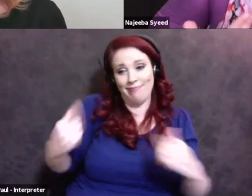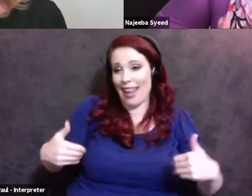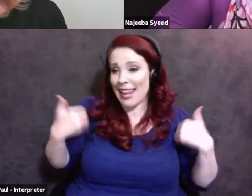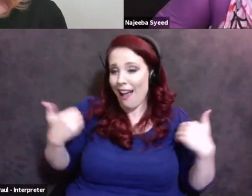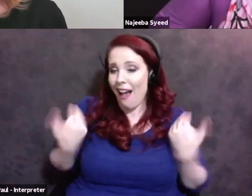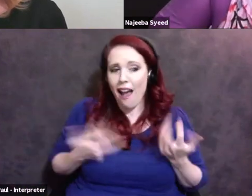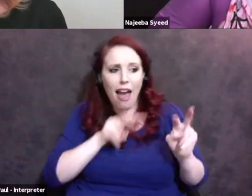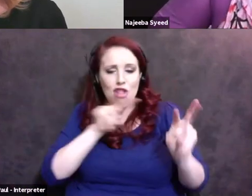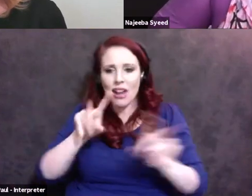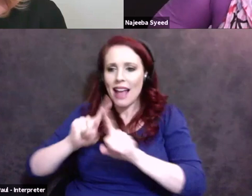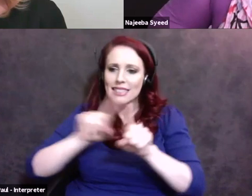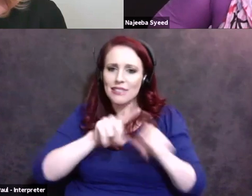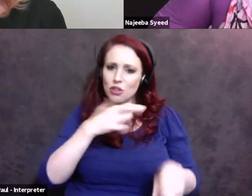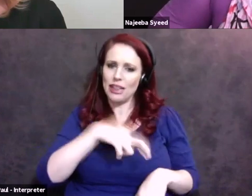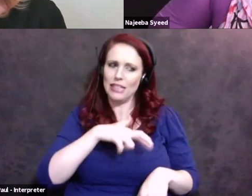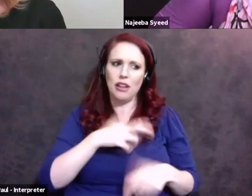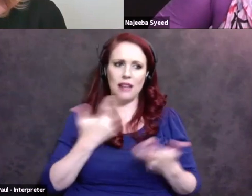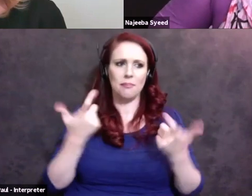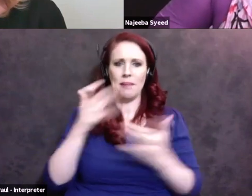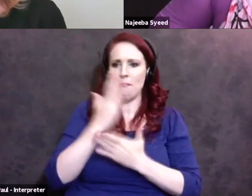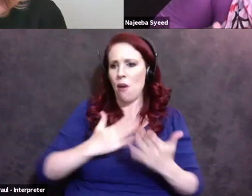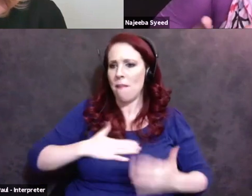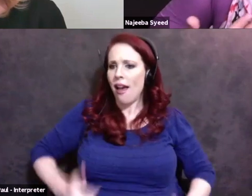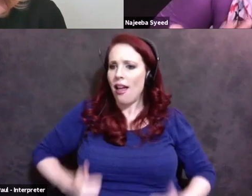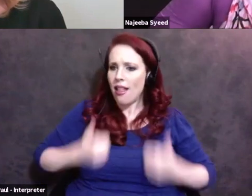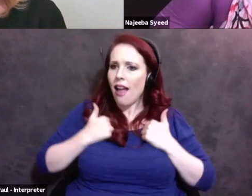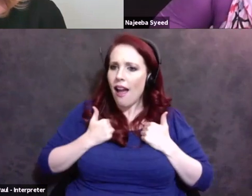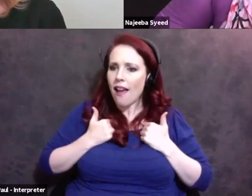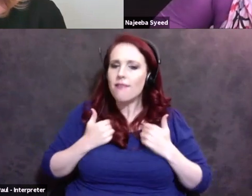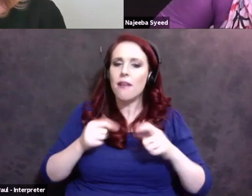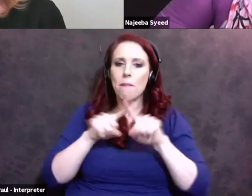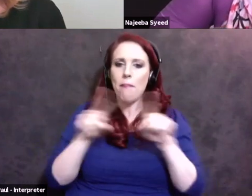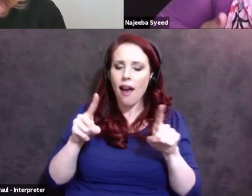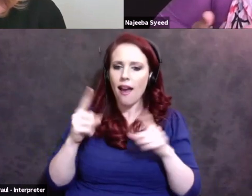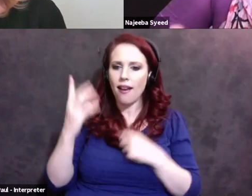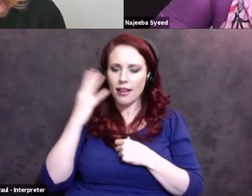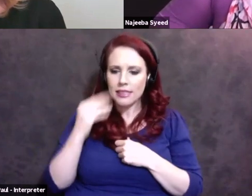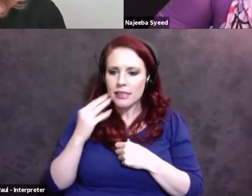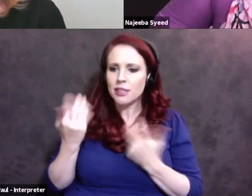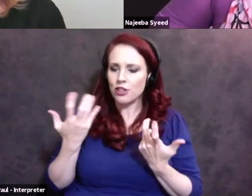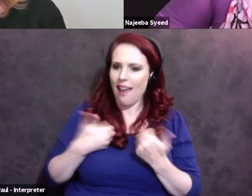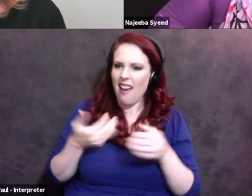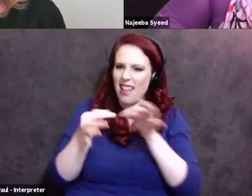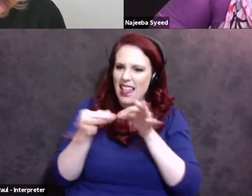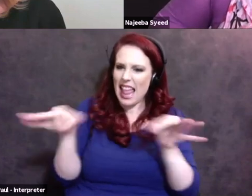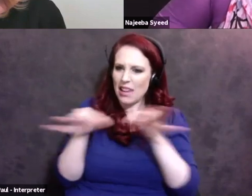as a big part of my life but I also experienced and was able to have a language to be able